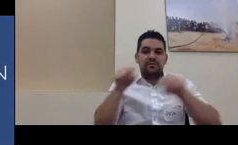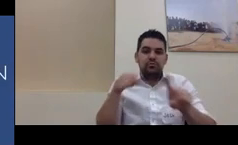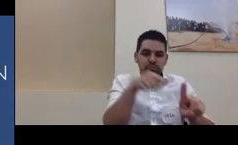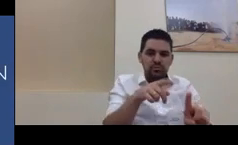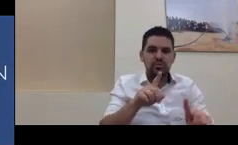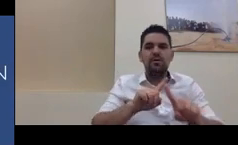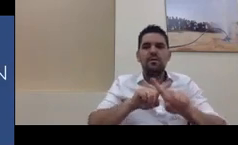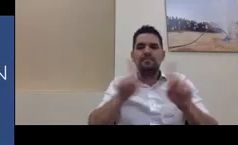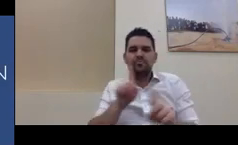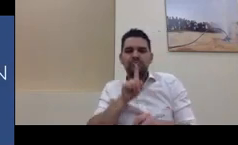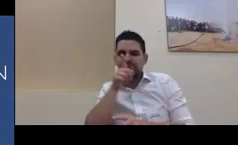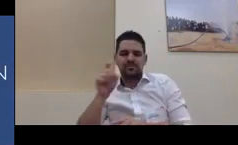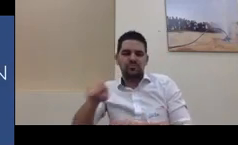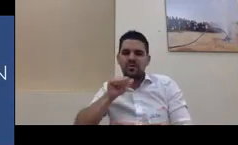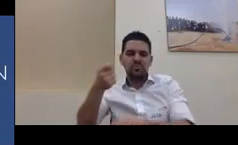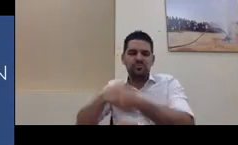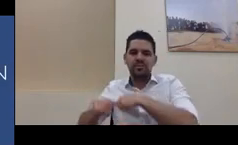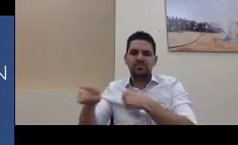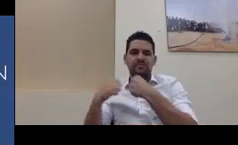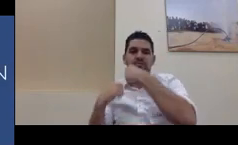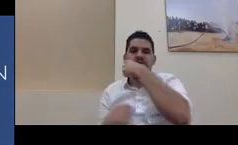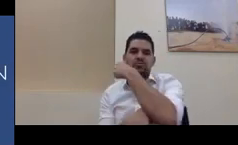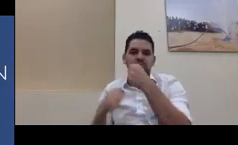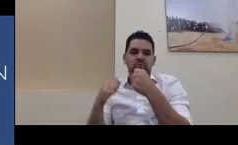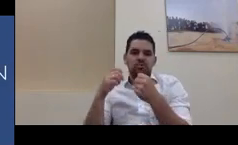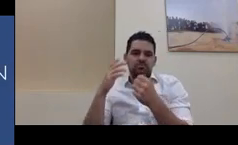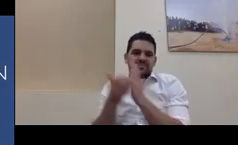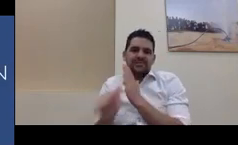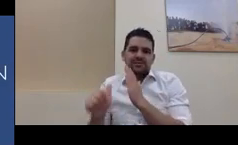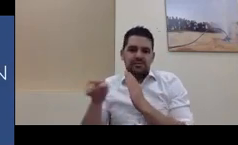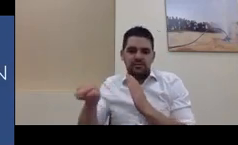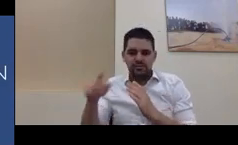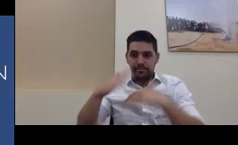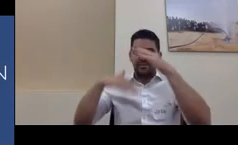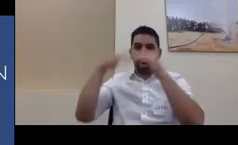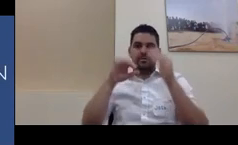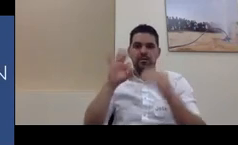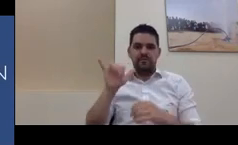It has a huge potential. However, it really should not replace the foundational skills,